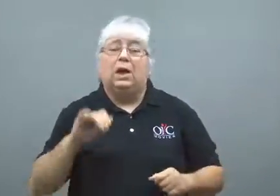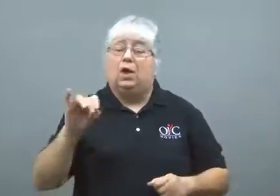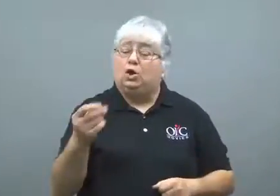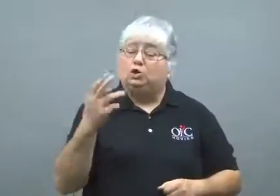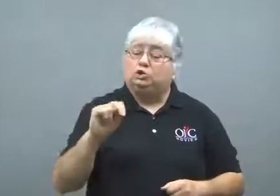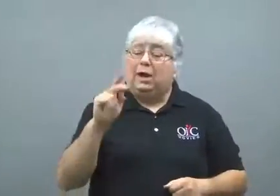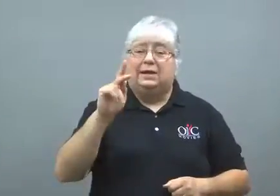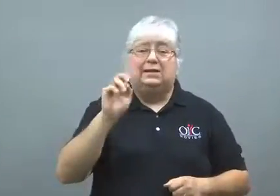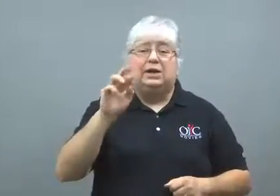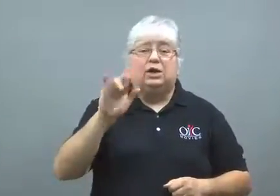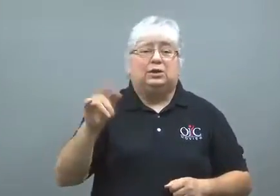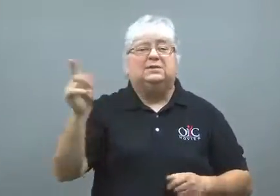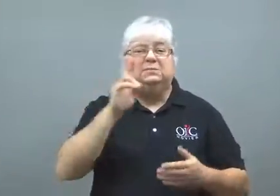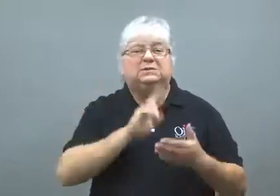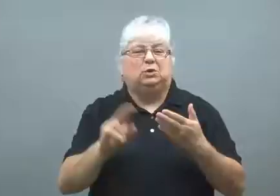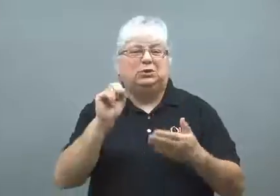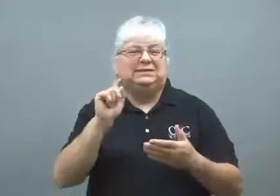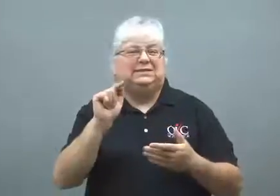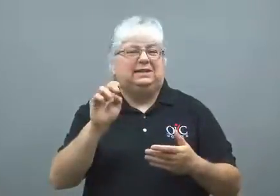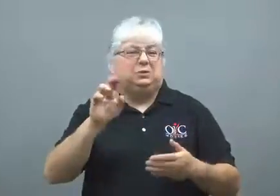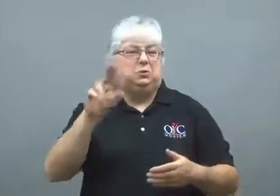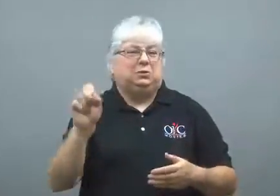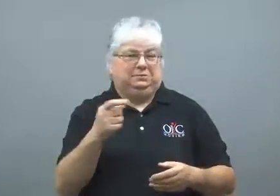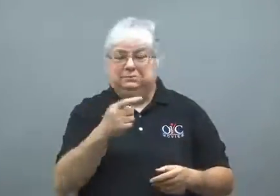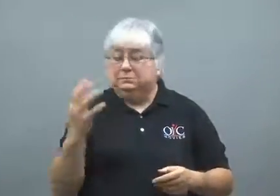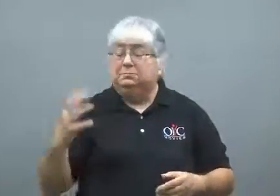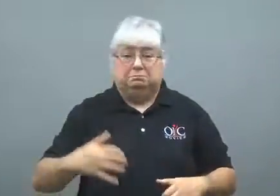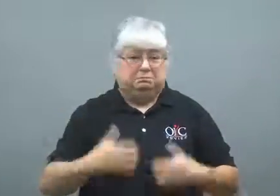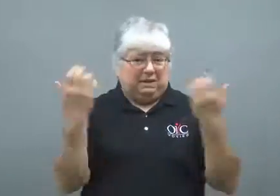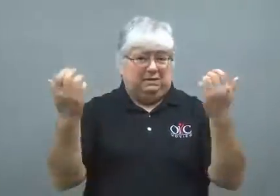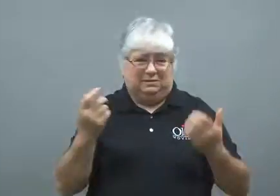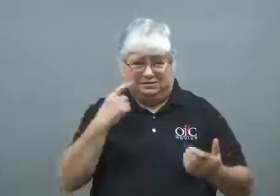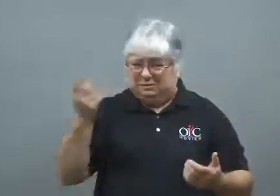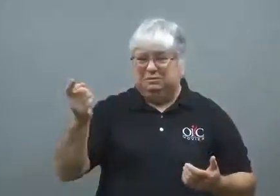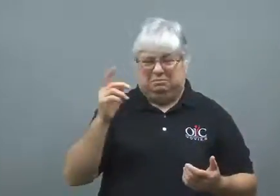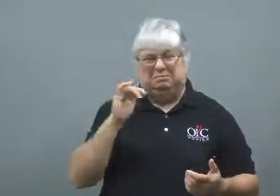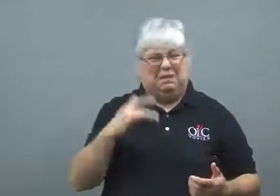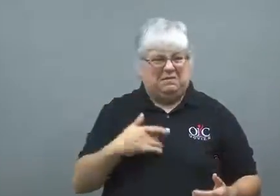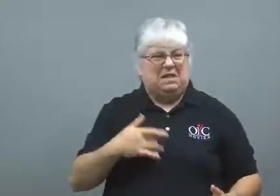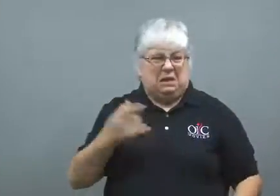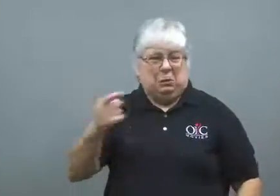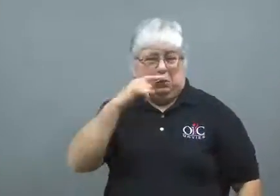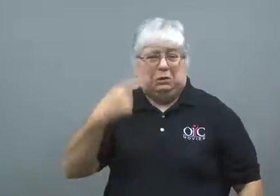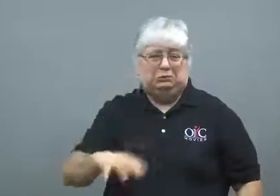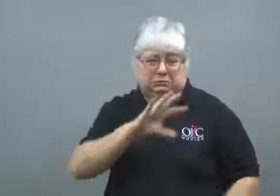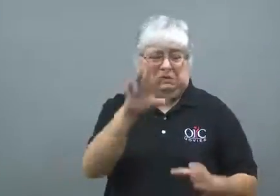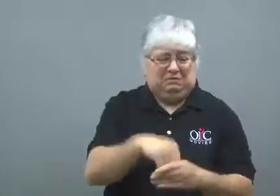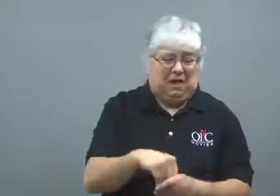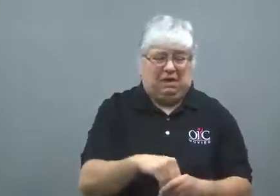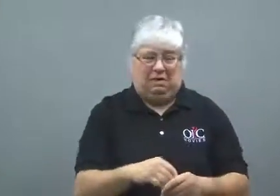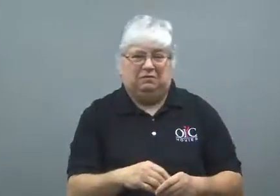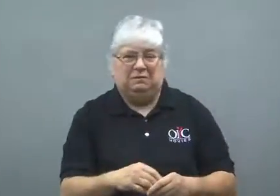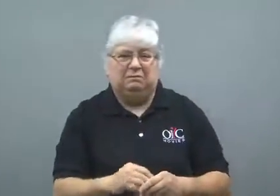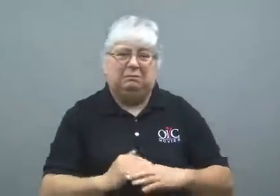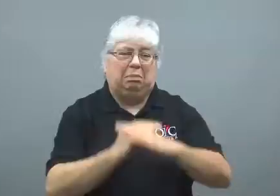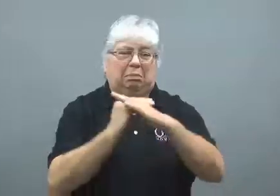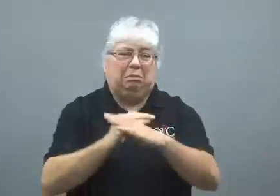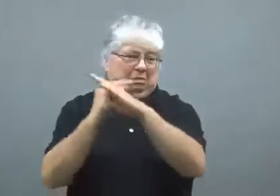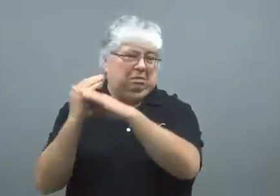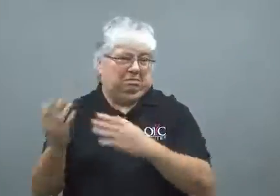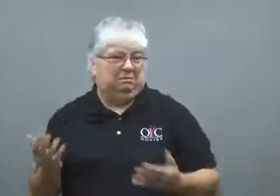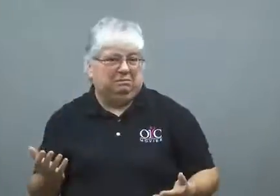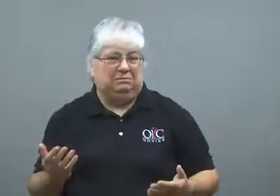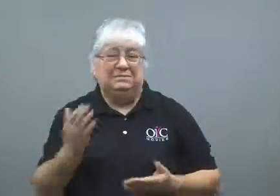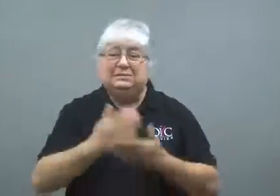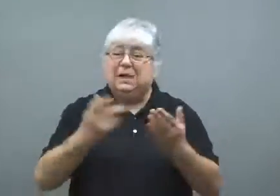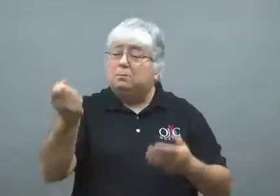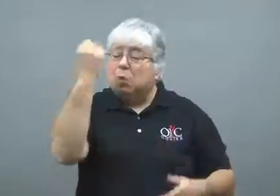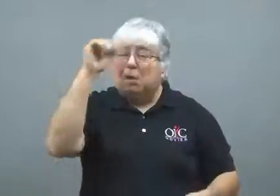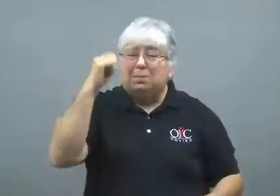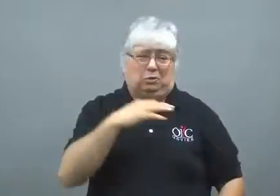U.S. Secretary of State, John Kerry, was incensed.